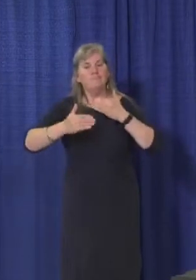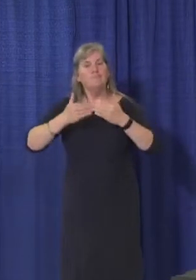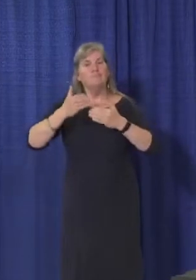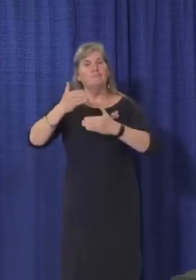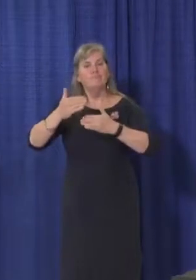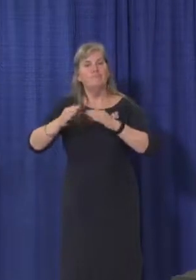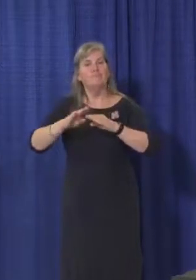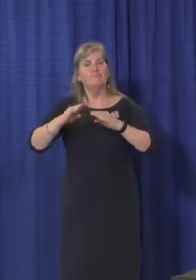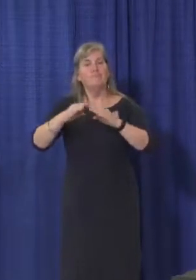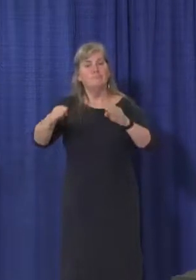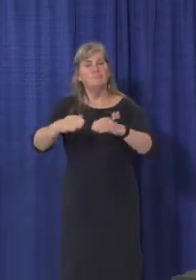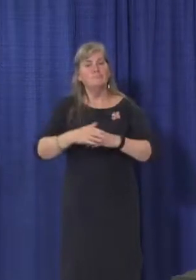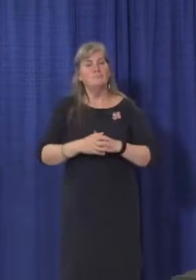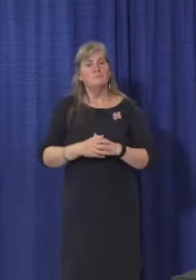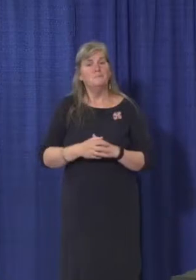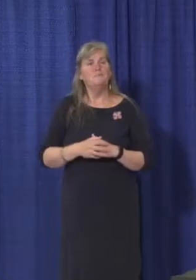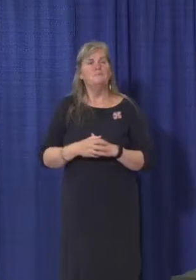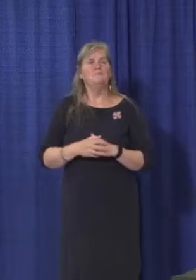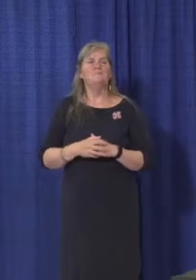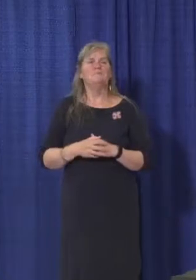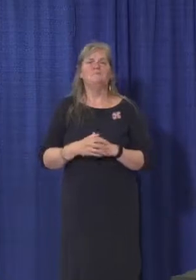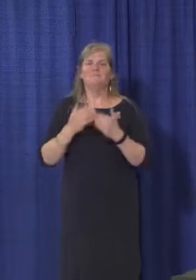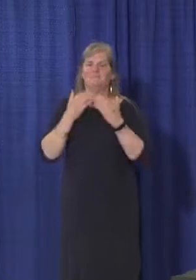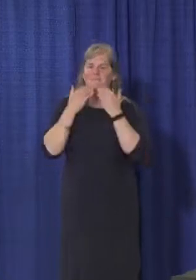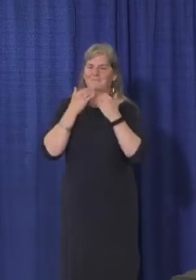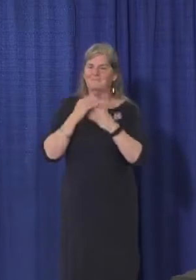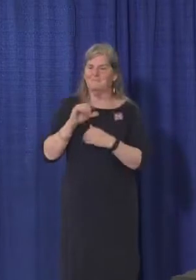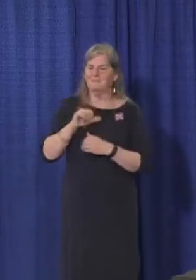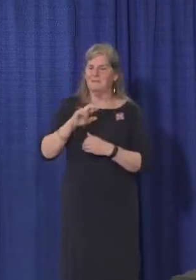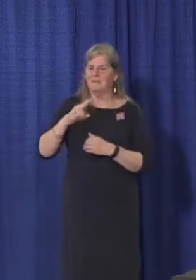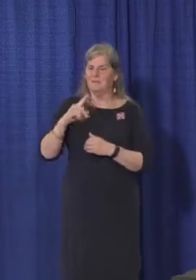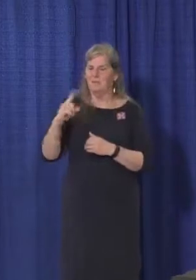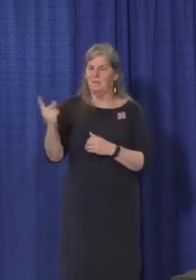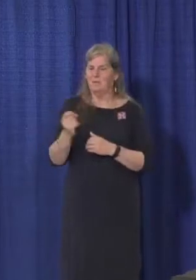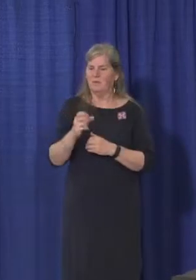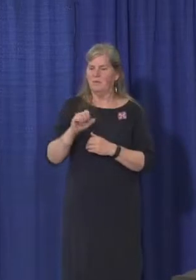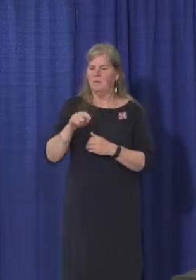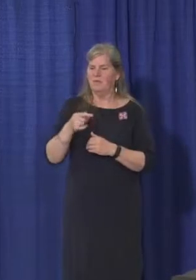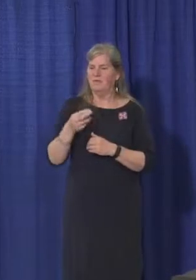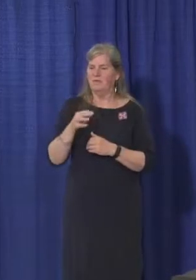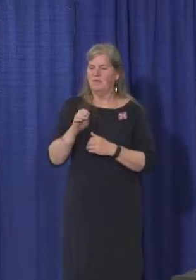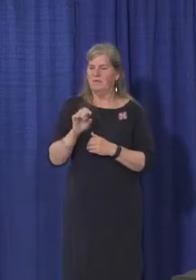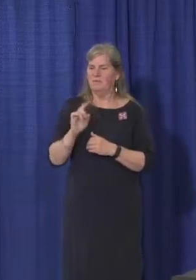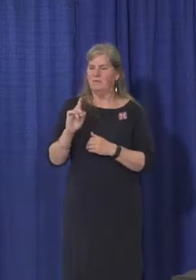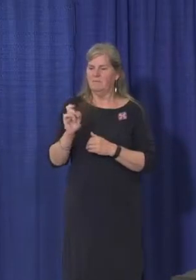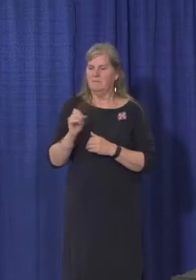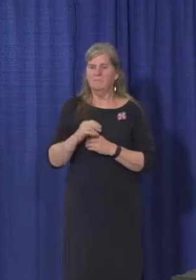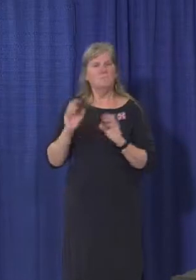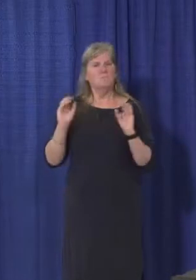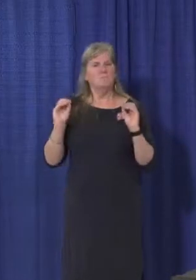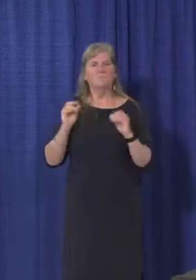towards relaxing restrictions.